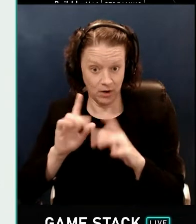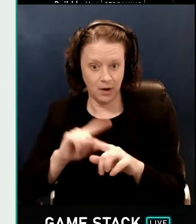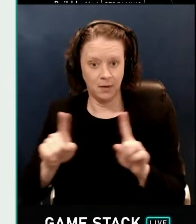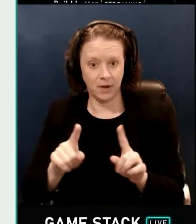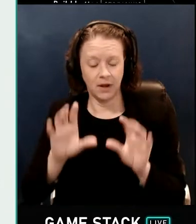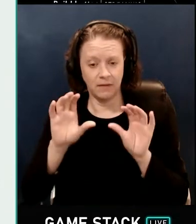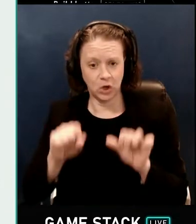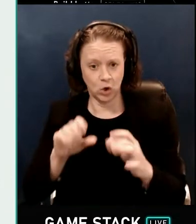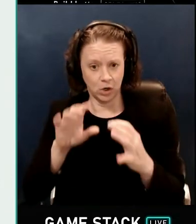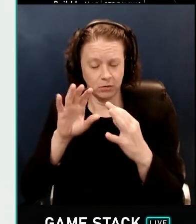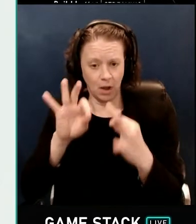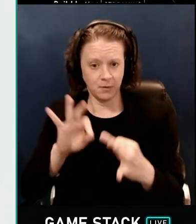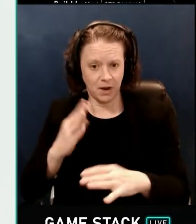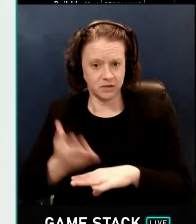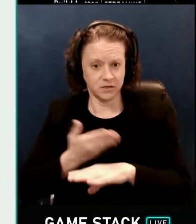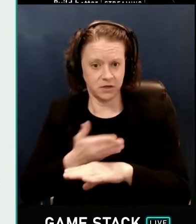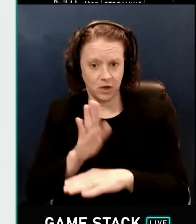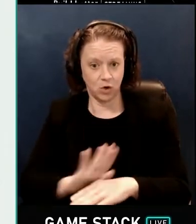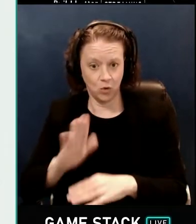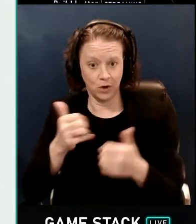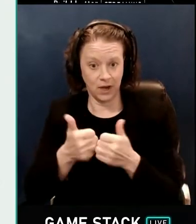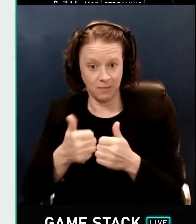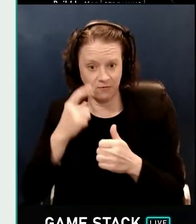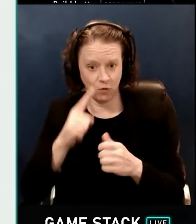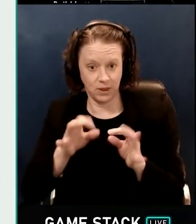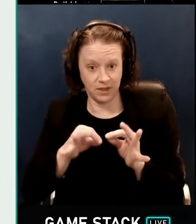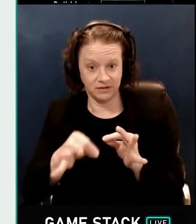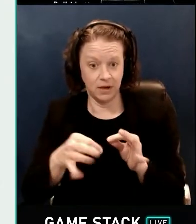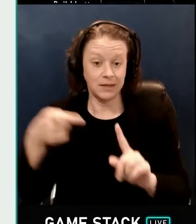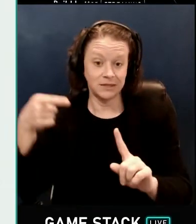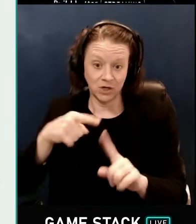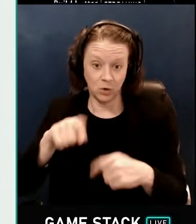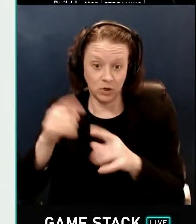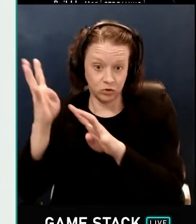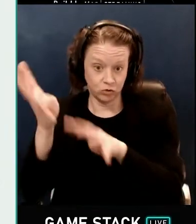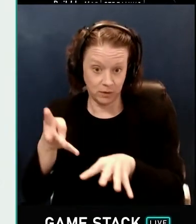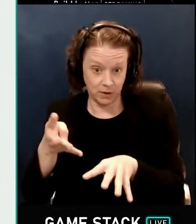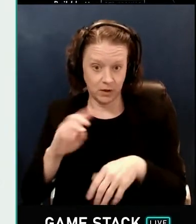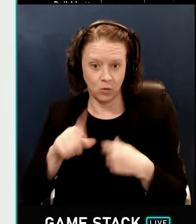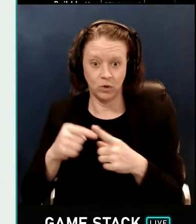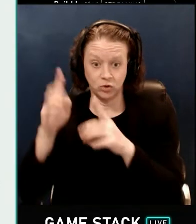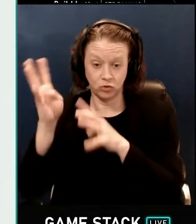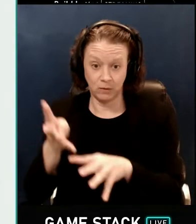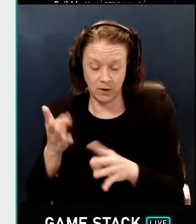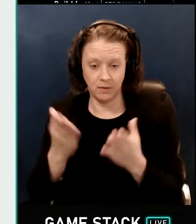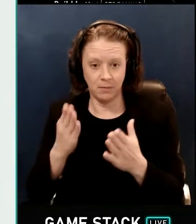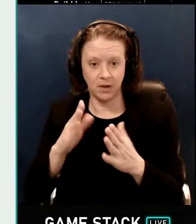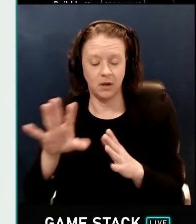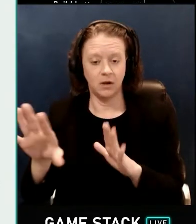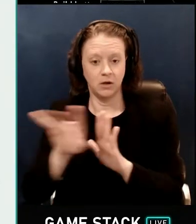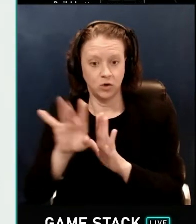and especially when it's streaming. So, for example, when it's streaming, you might choose your games 60 FPS performance mode,